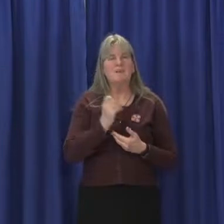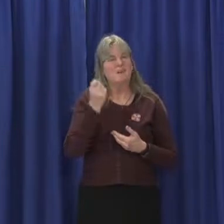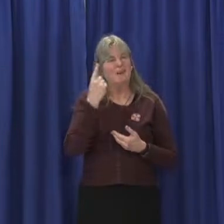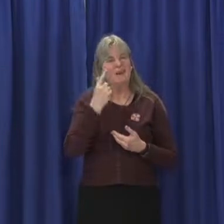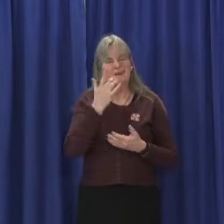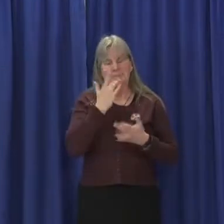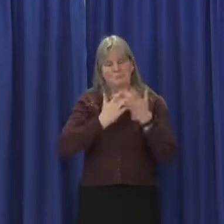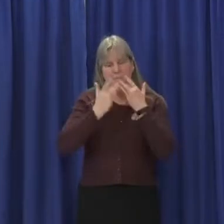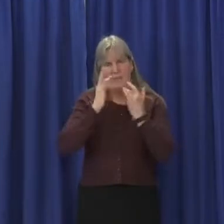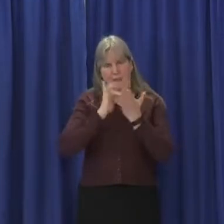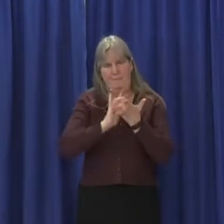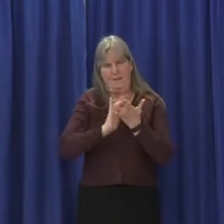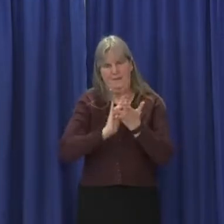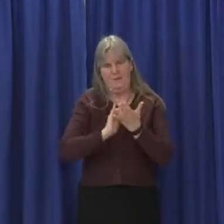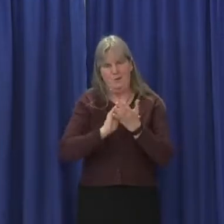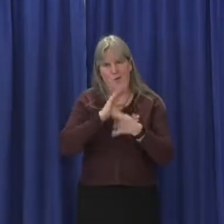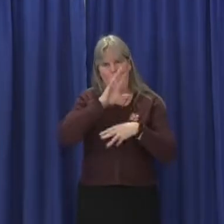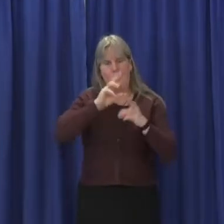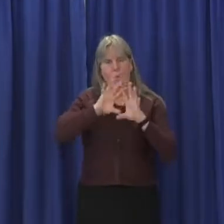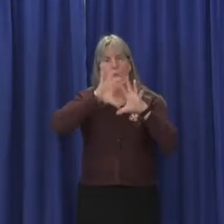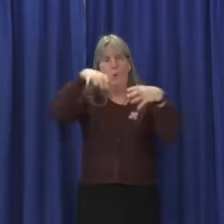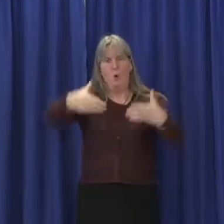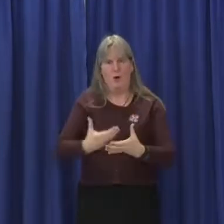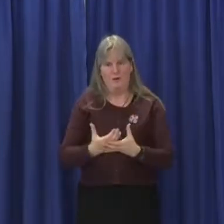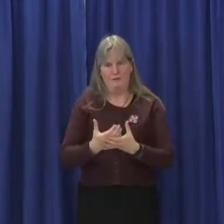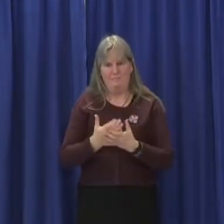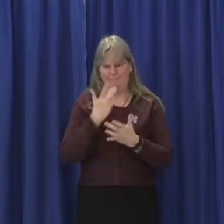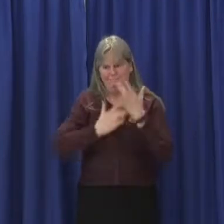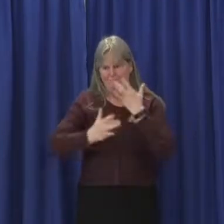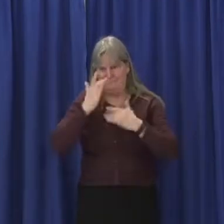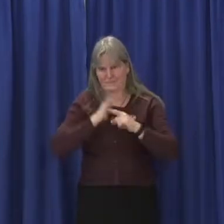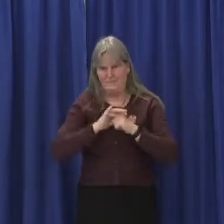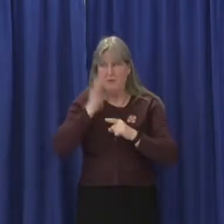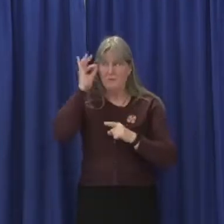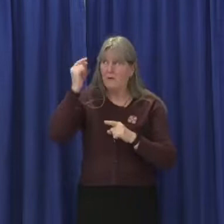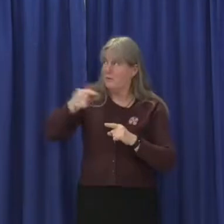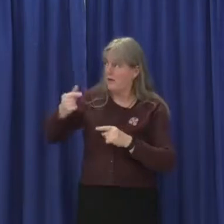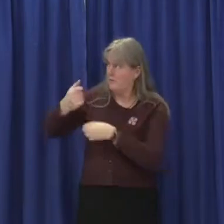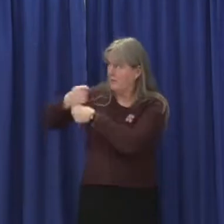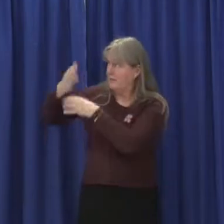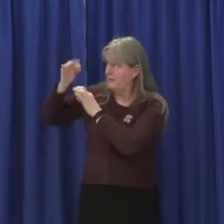this medication, and so it is allocated by the federal government. And then we will be